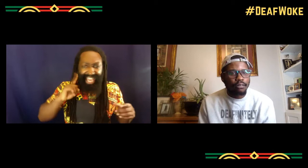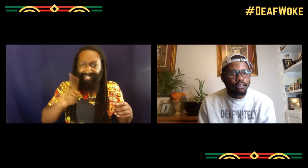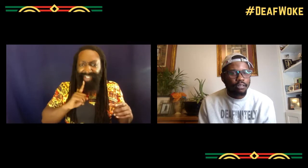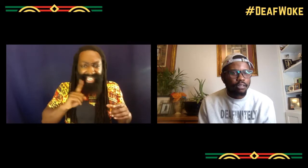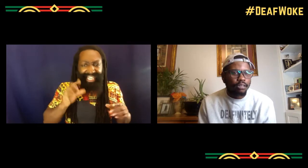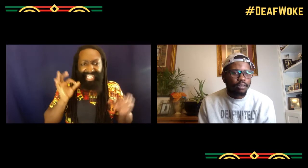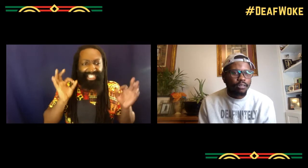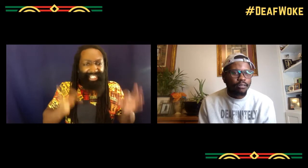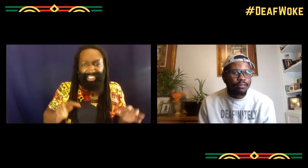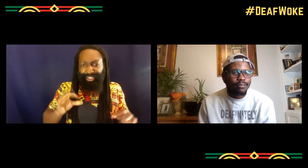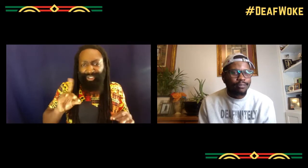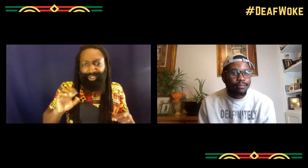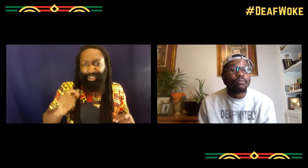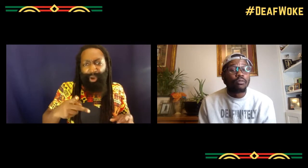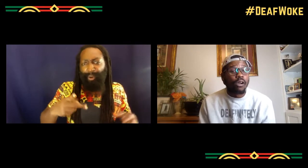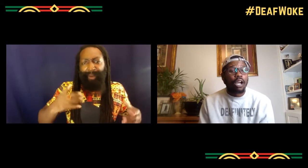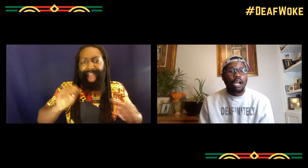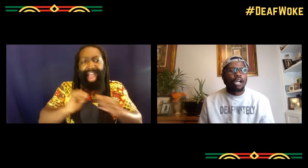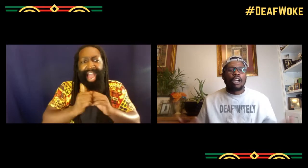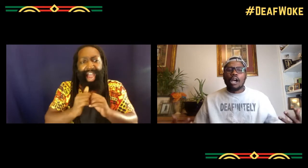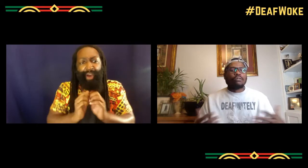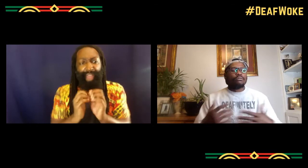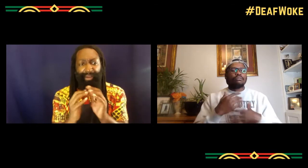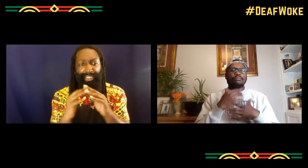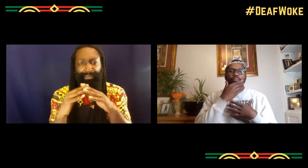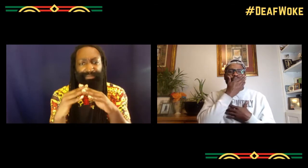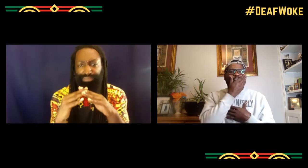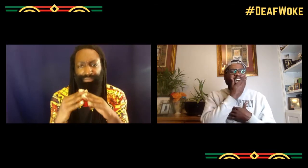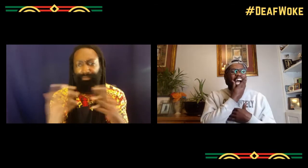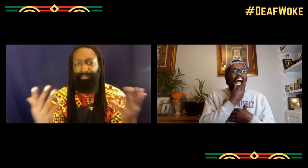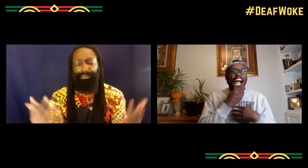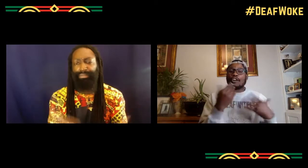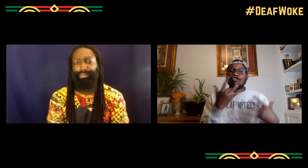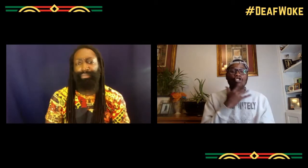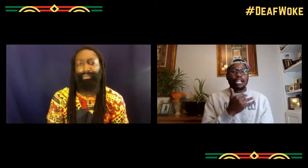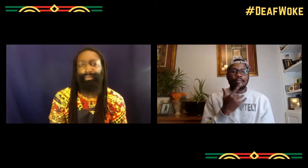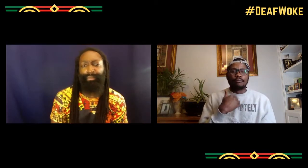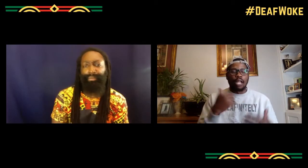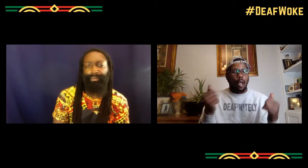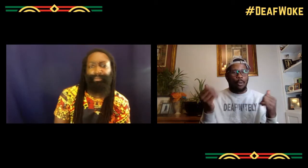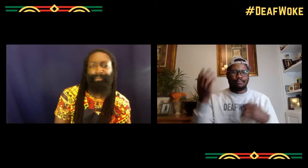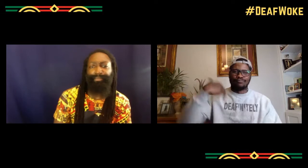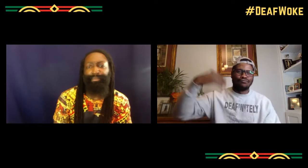So, so DEAFinitely Dope. How, how would, how did that start?